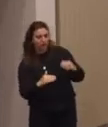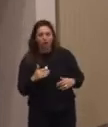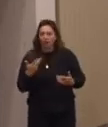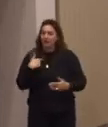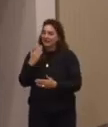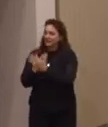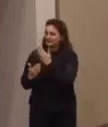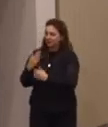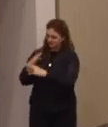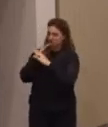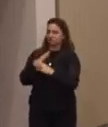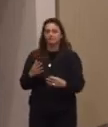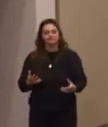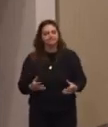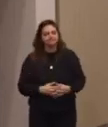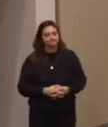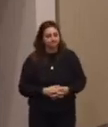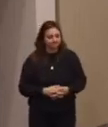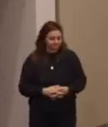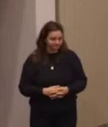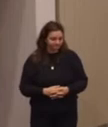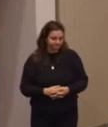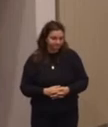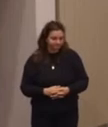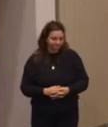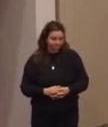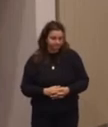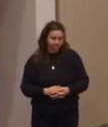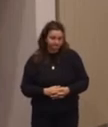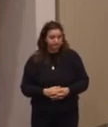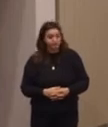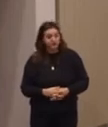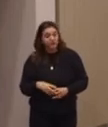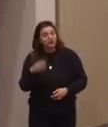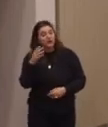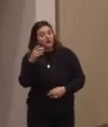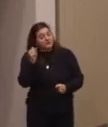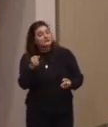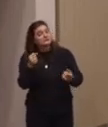is that information and communication such as feedback mechanisms, information about